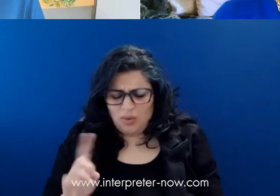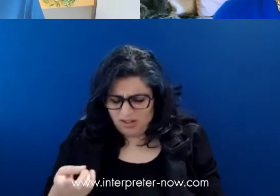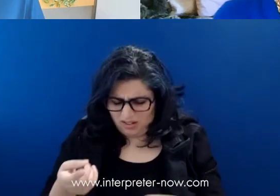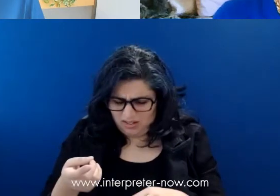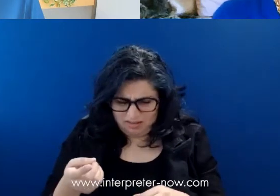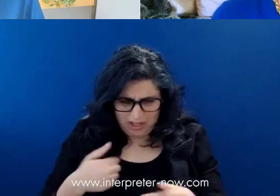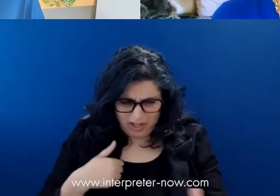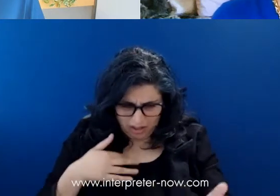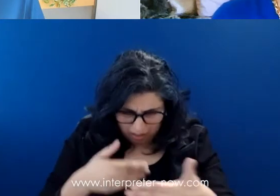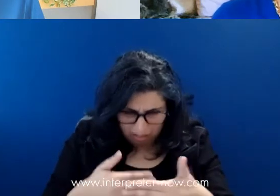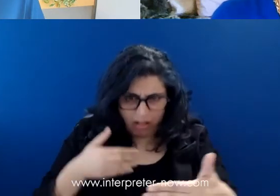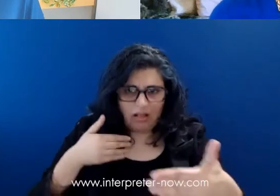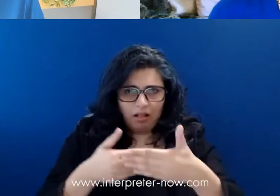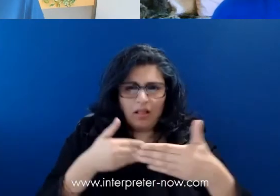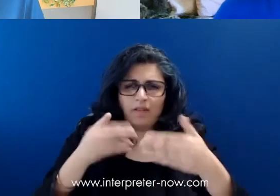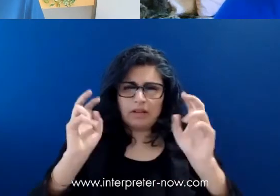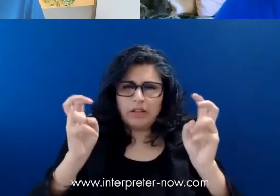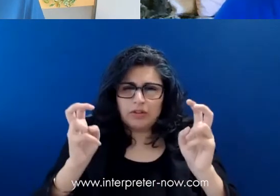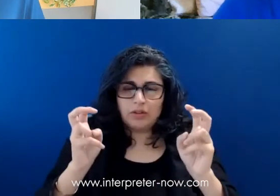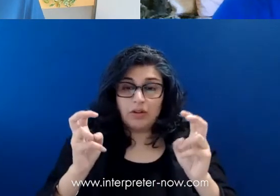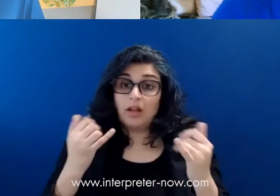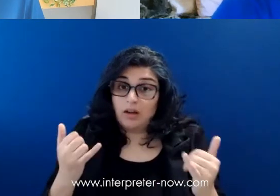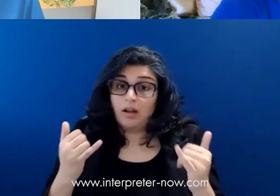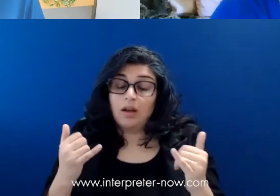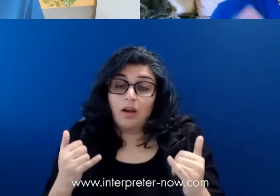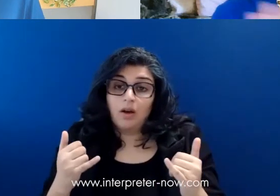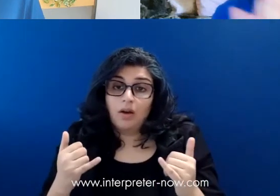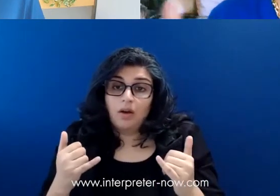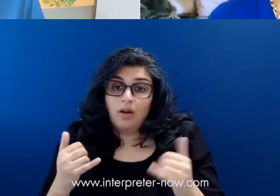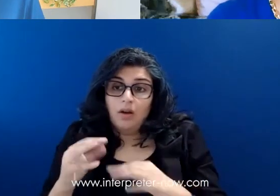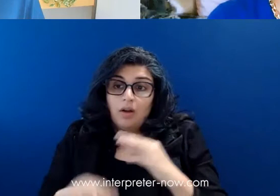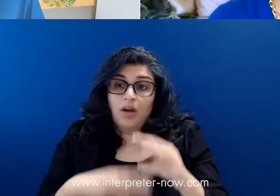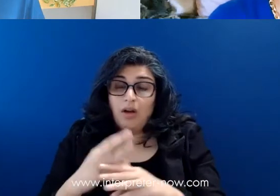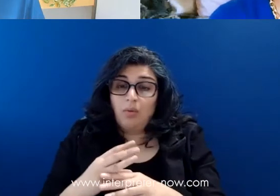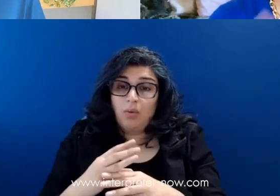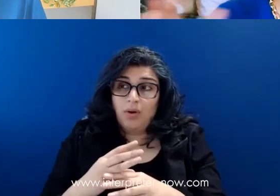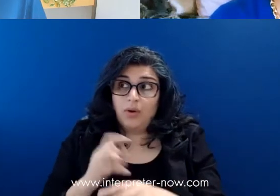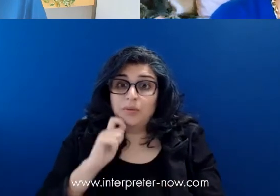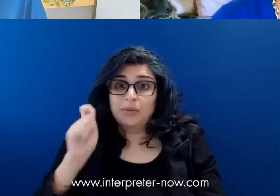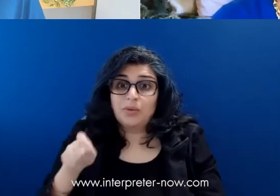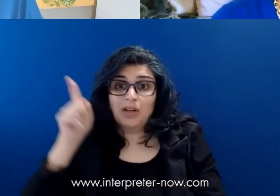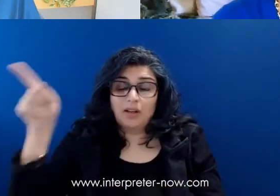to this issue. Right now in the world, with what's happening in the Ukraine – and frankly, other countries